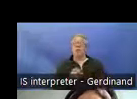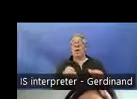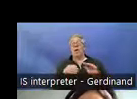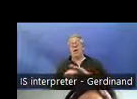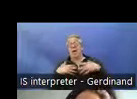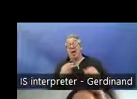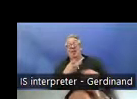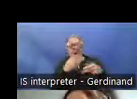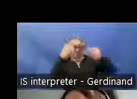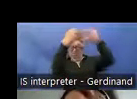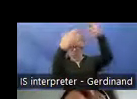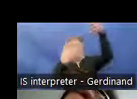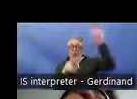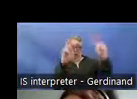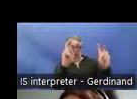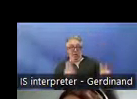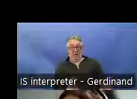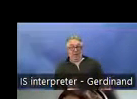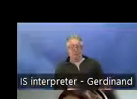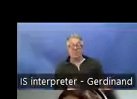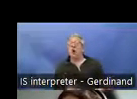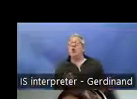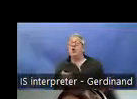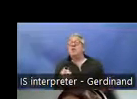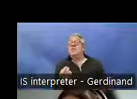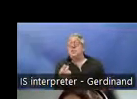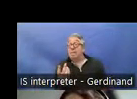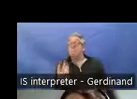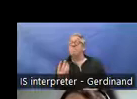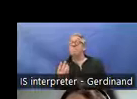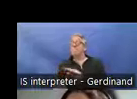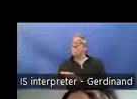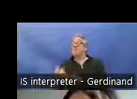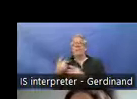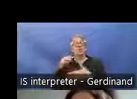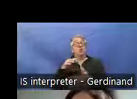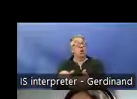And also includes some examples of case studies where organizations that are not focused on